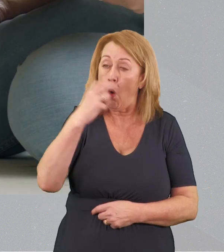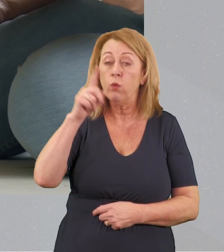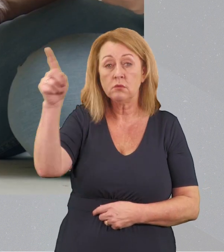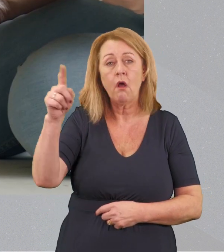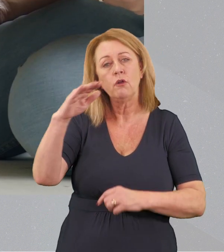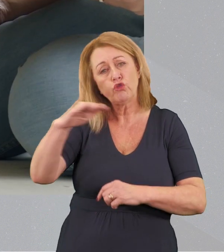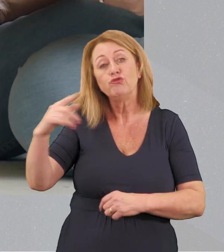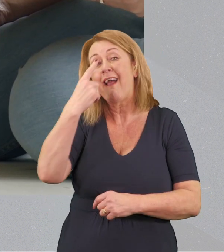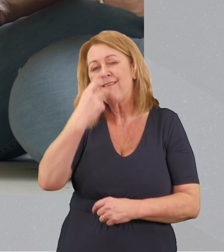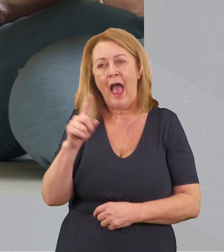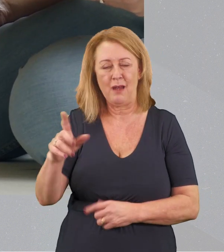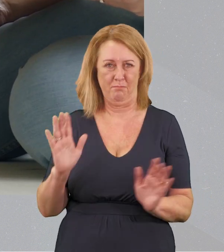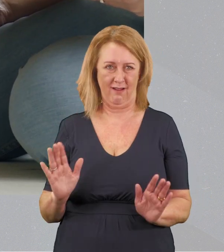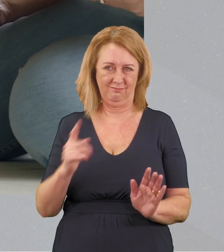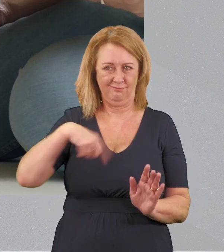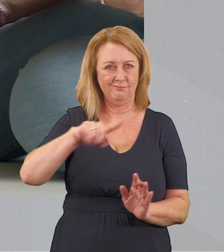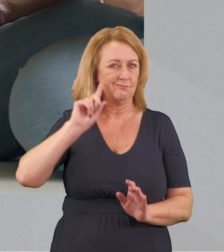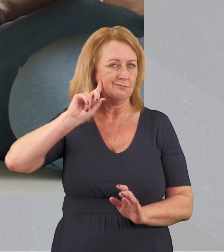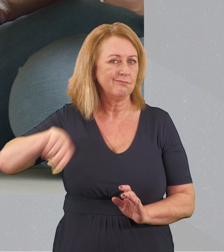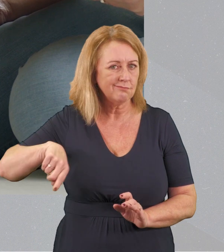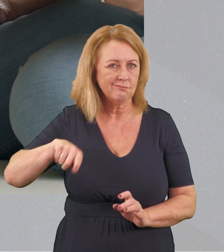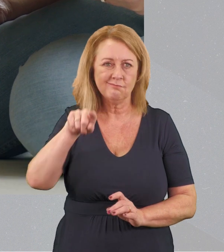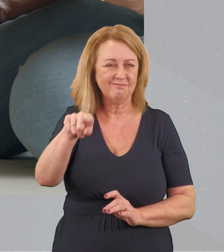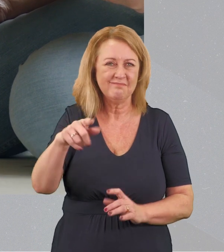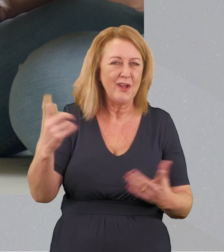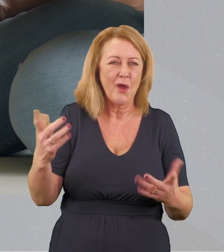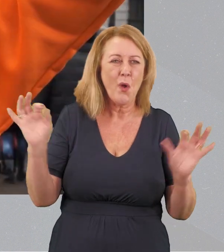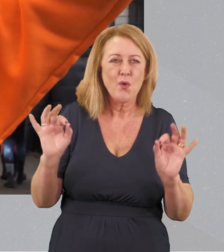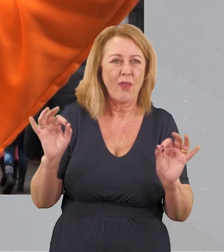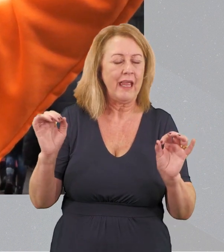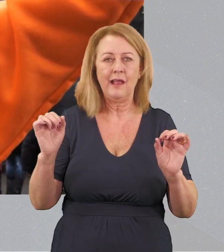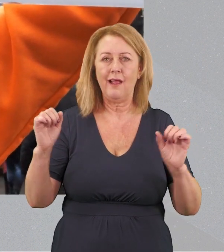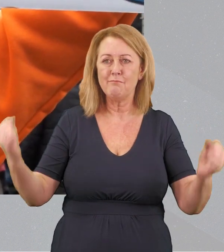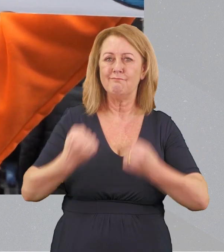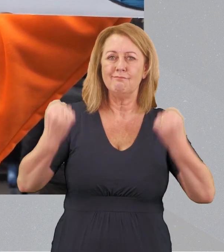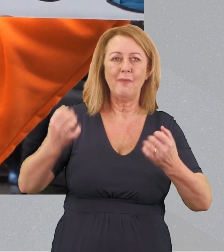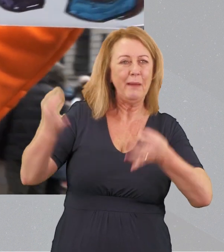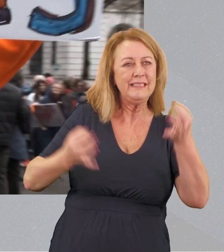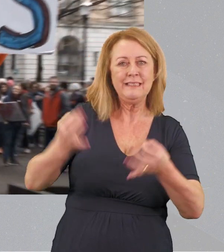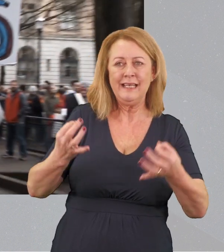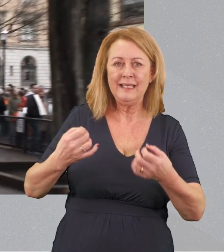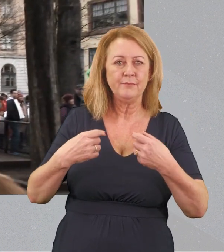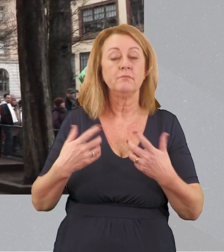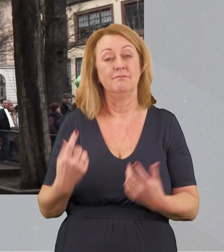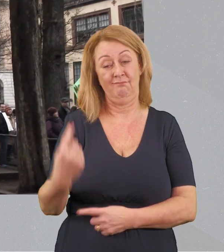Older children are, but we often don't listen to them. They often don't have a lot of political capital.